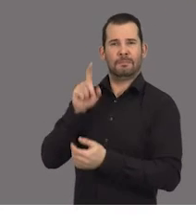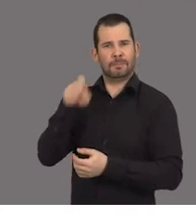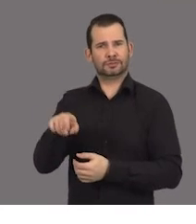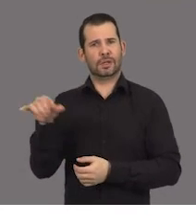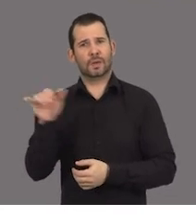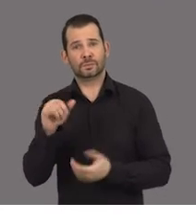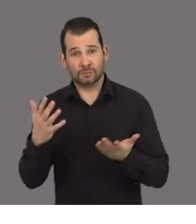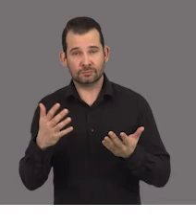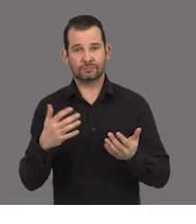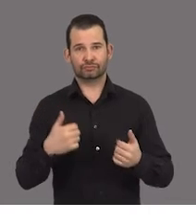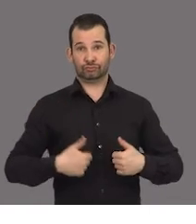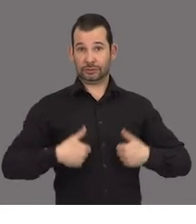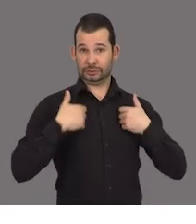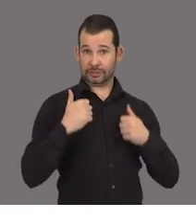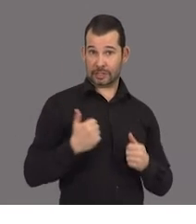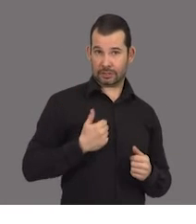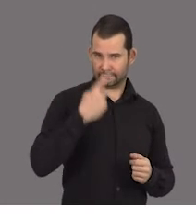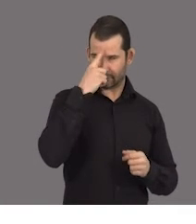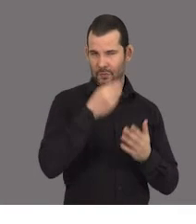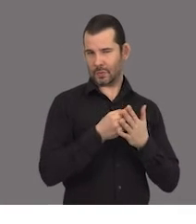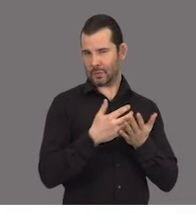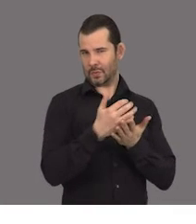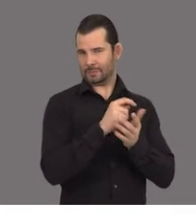19 or older on December 31.